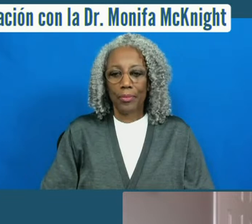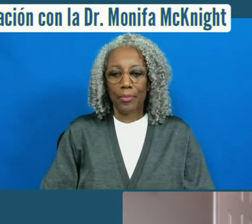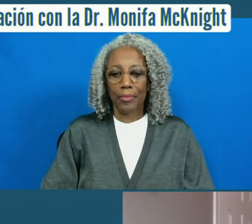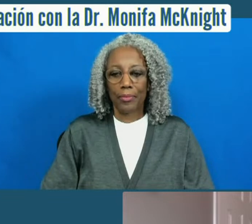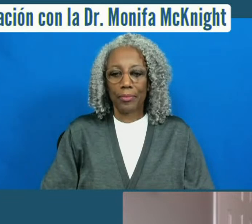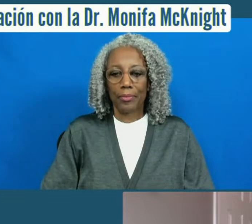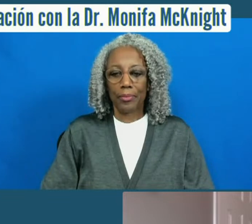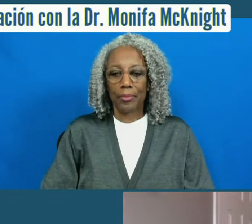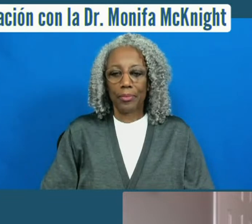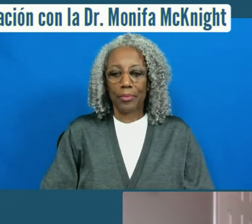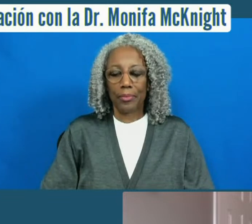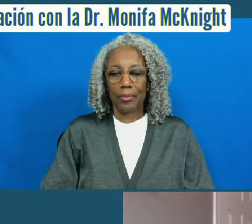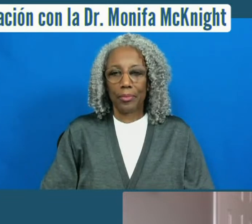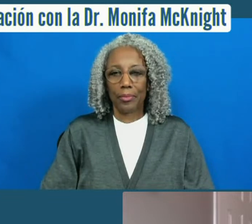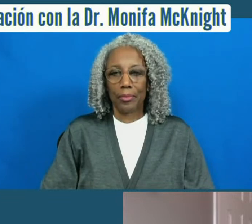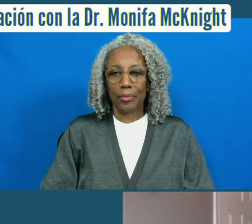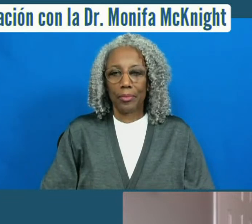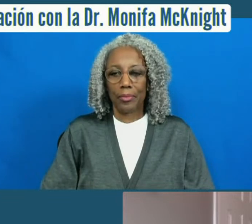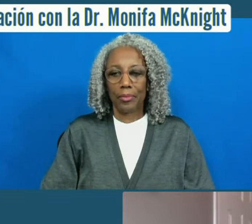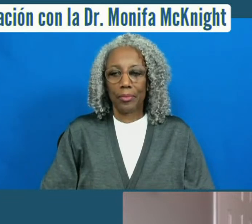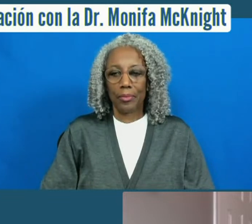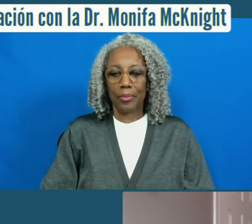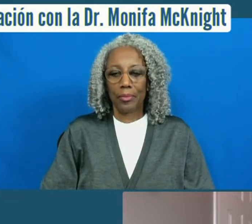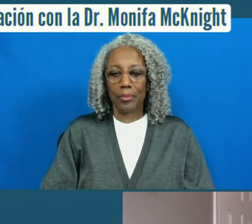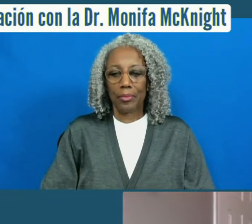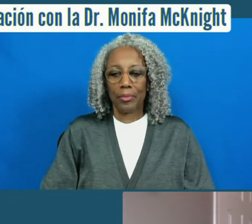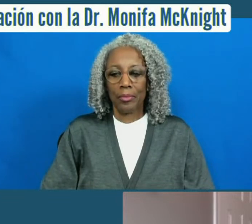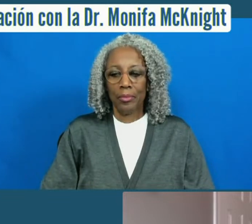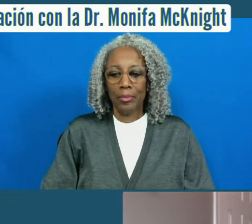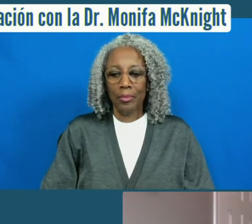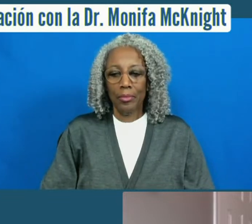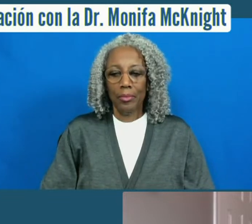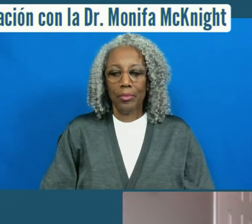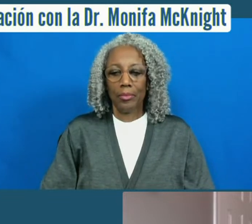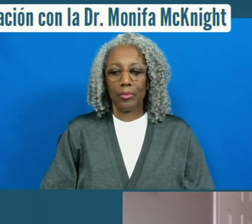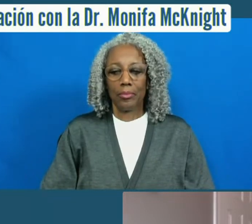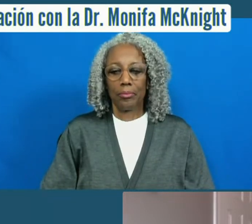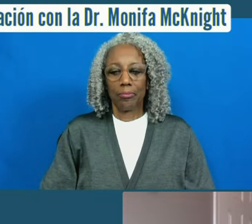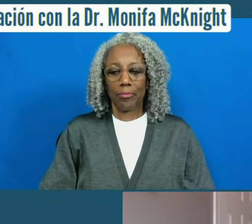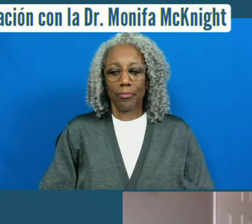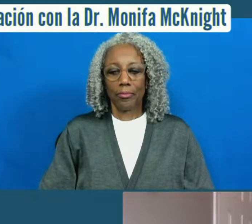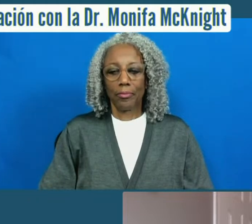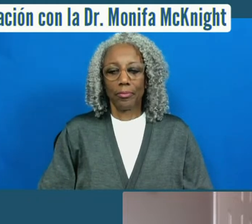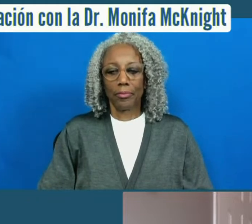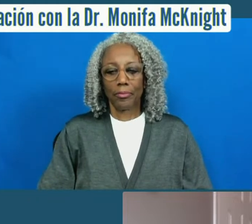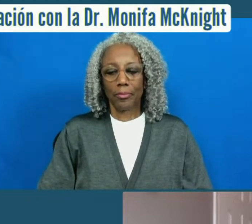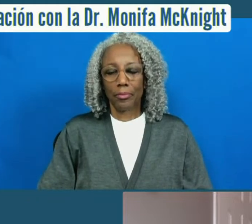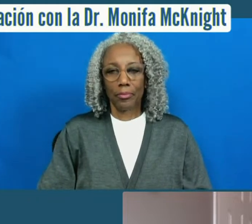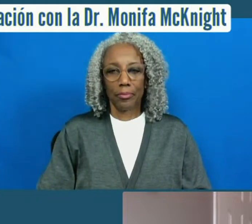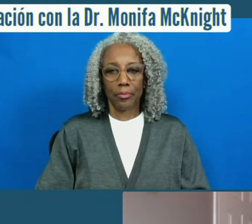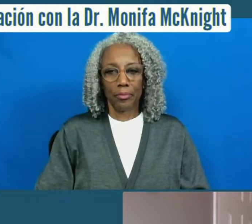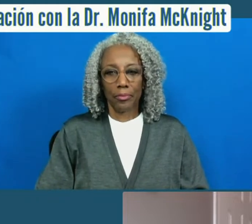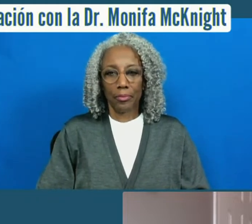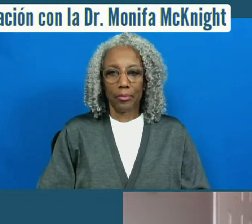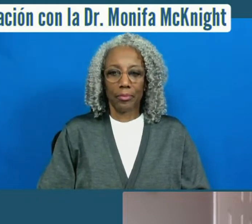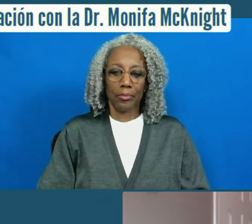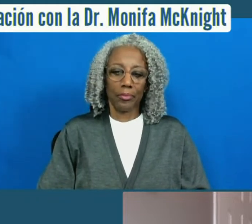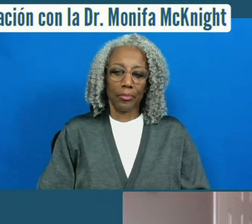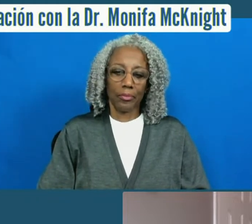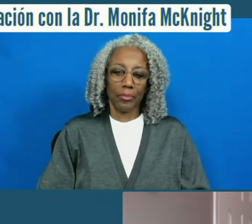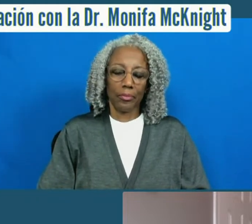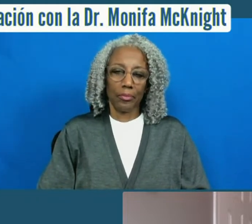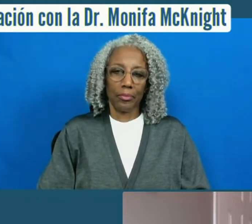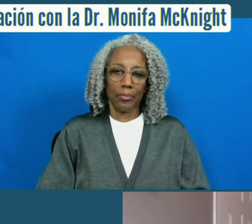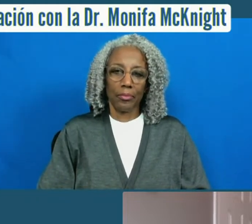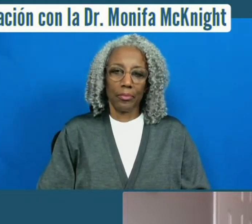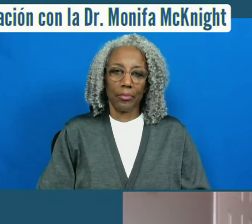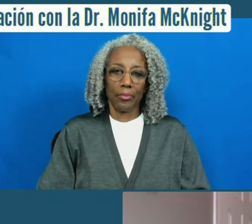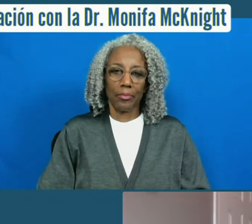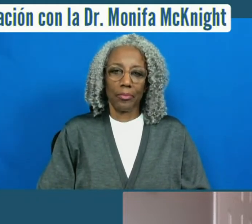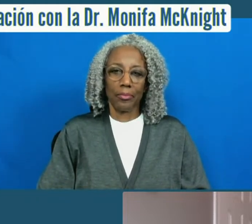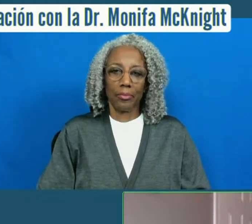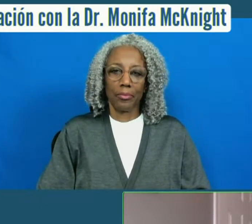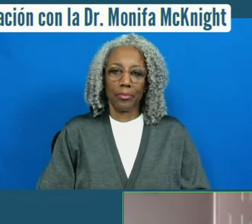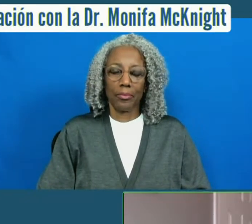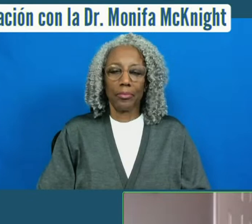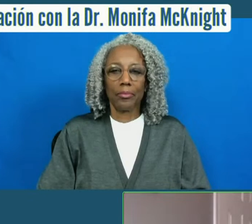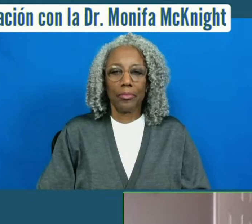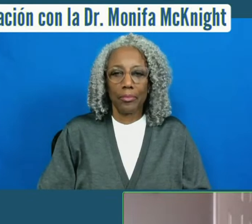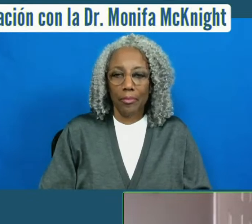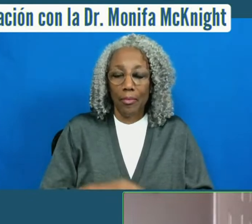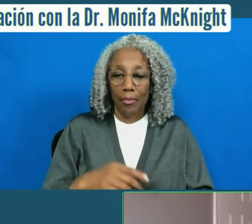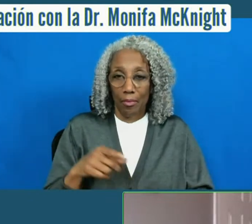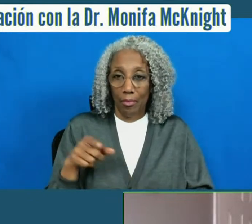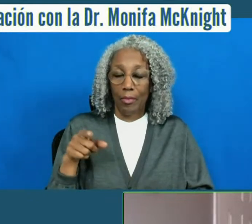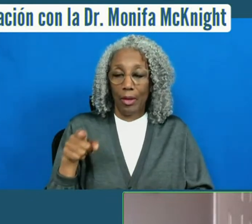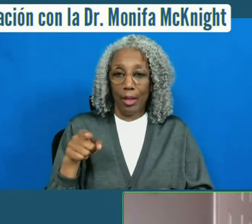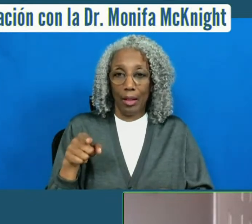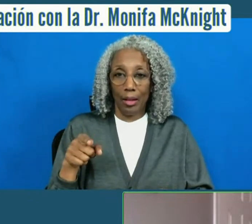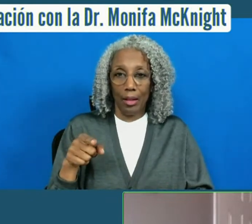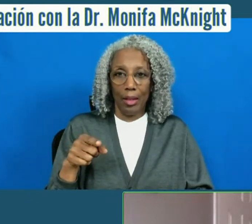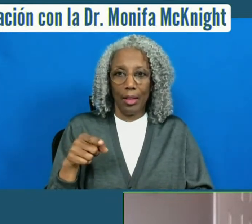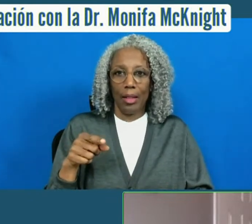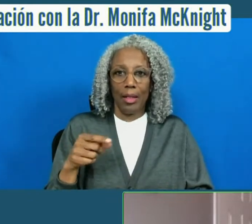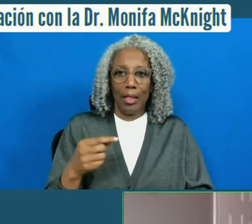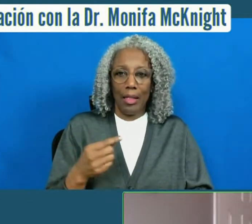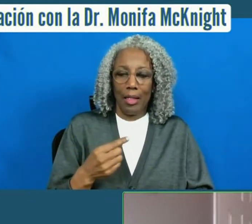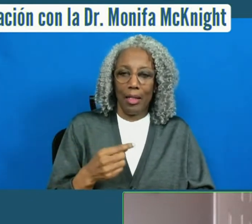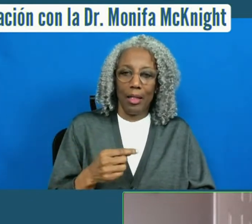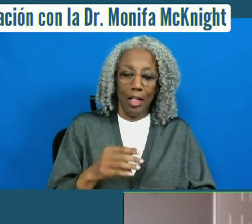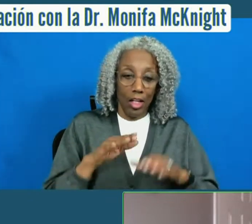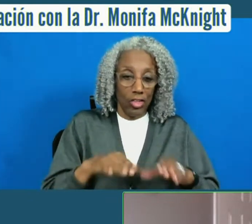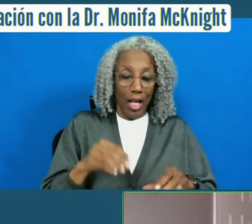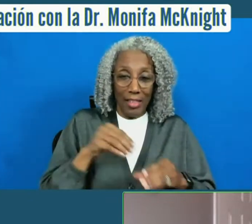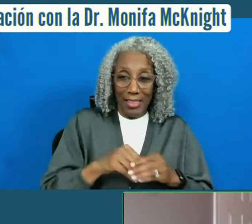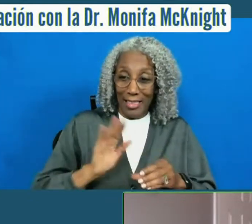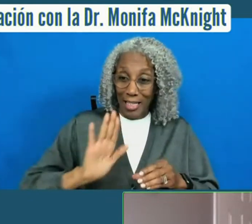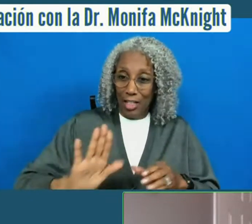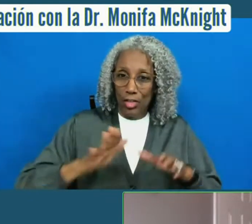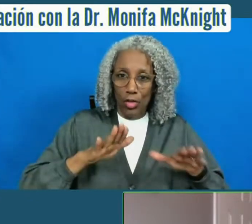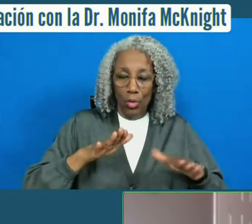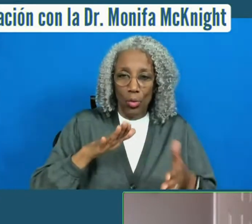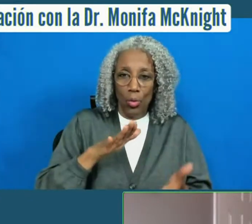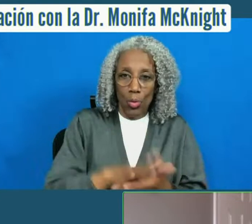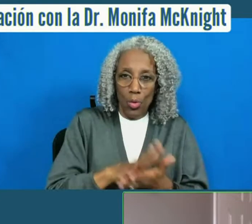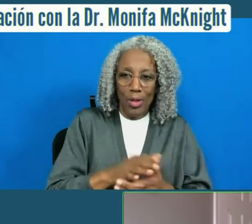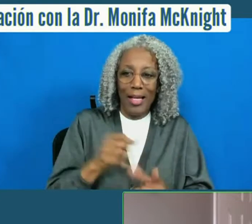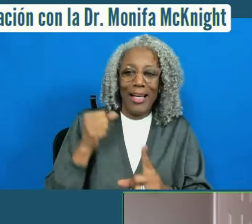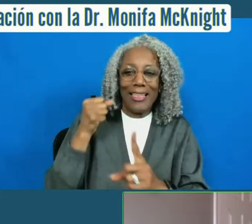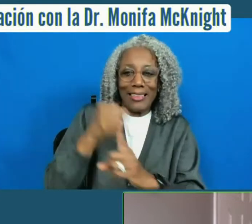year. Asado Marella limited.